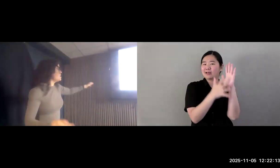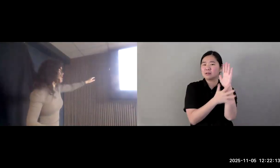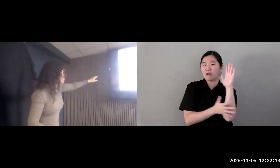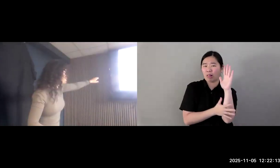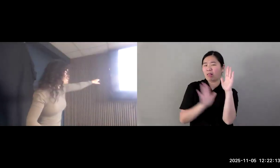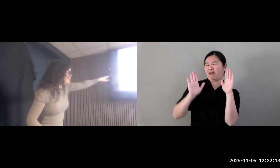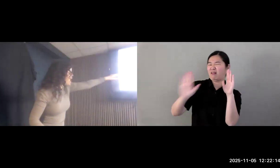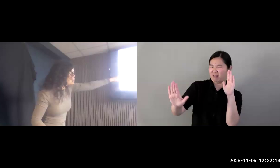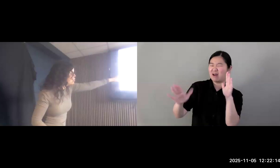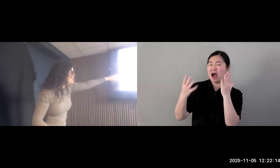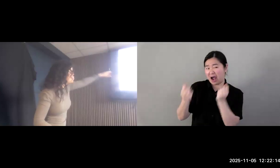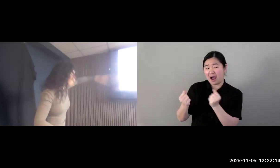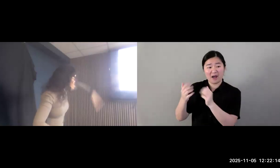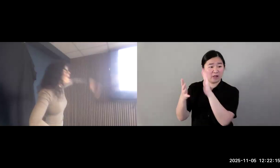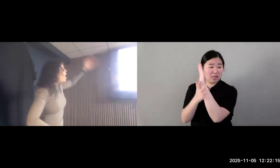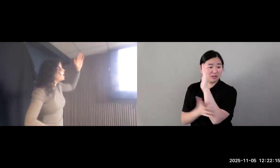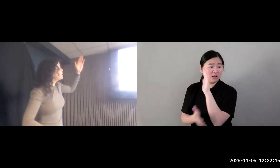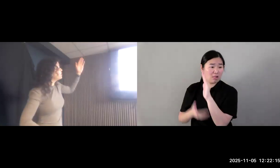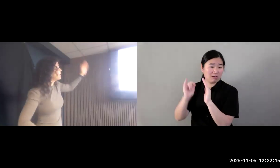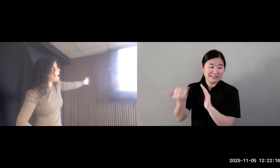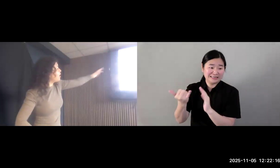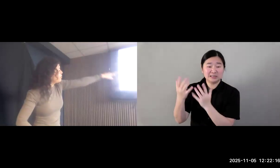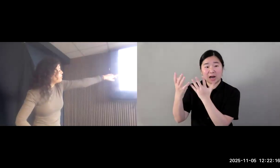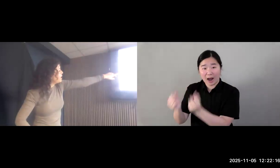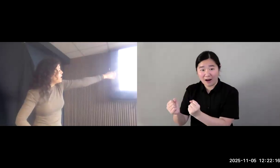we can see that constructed action is way higher than that of.